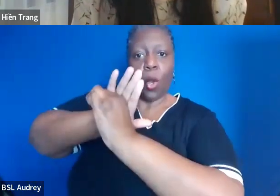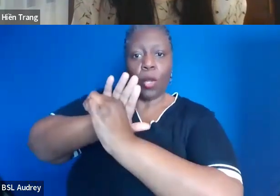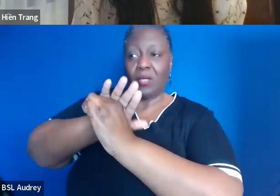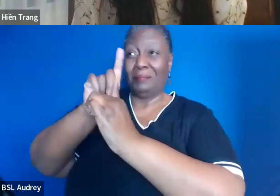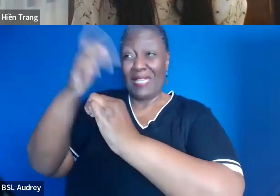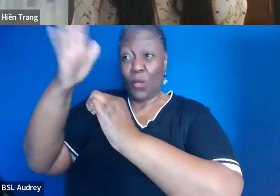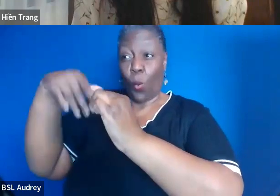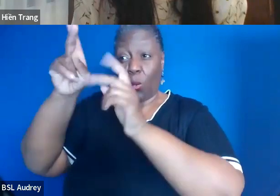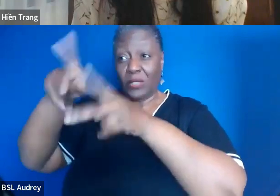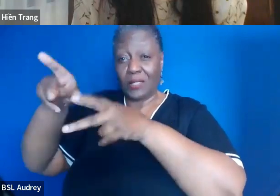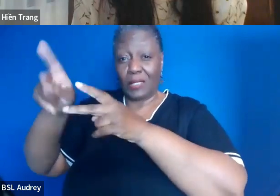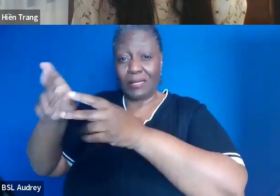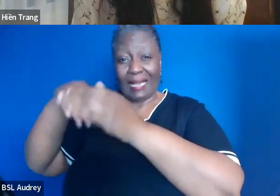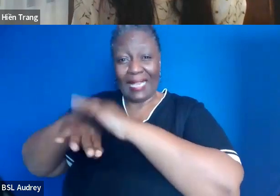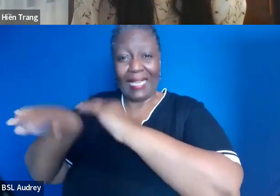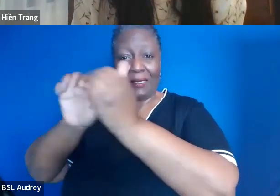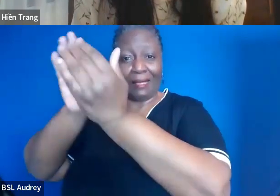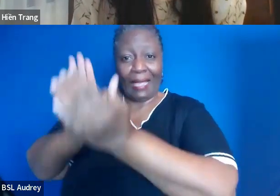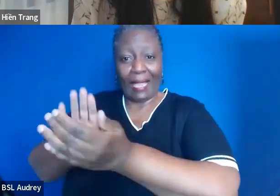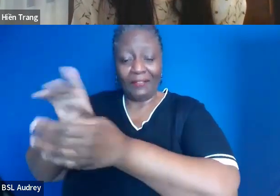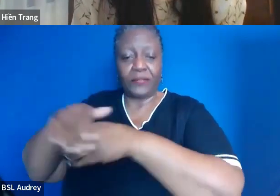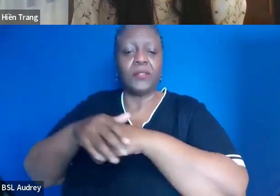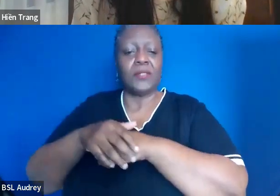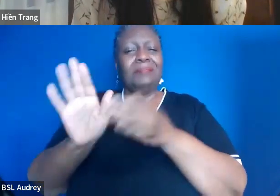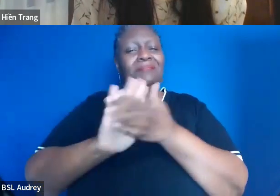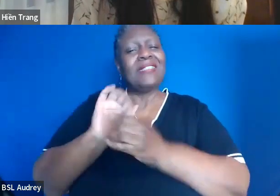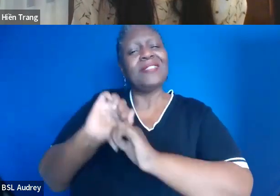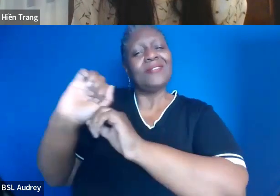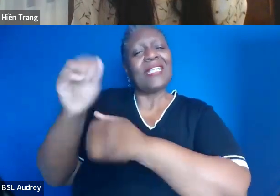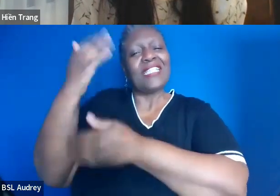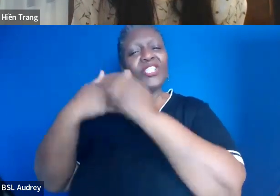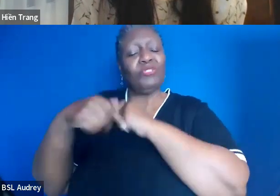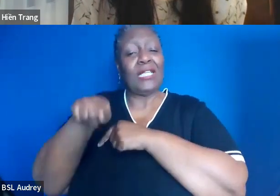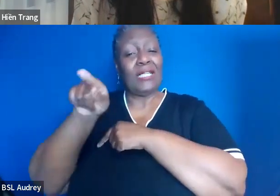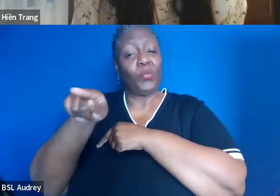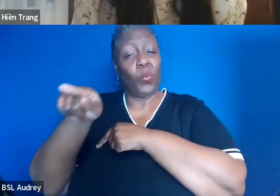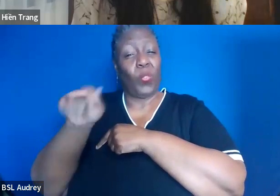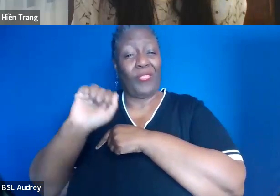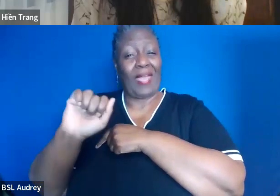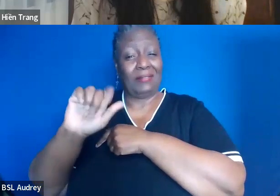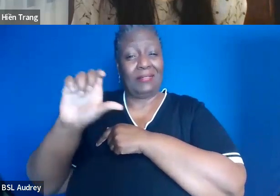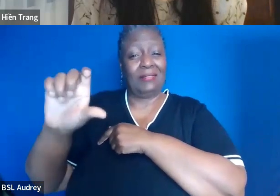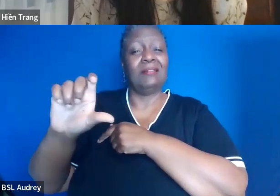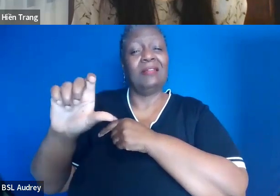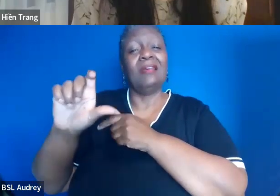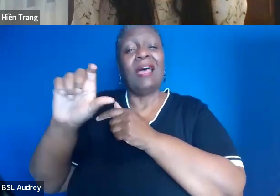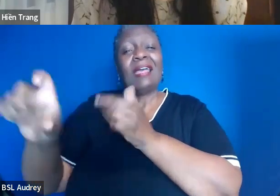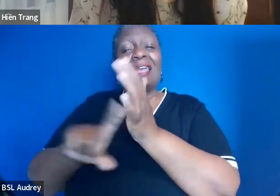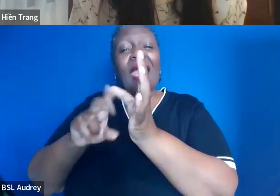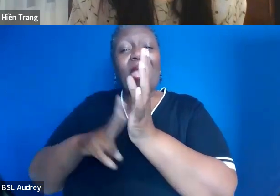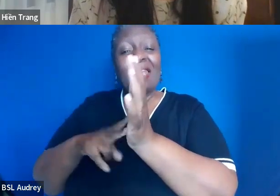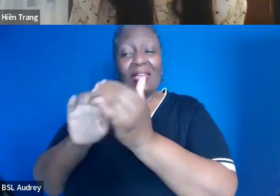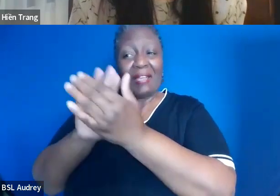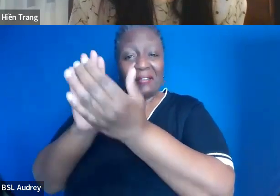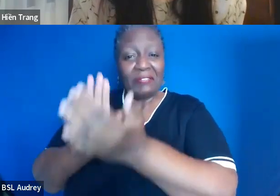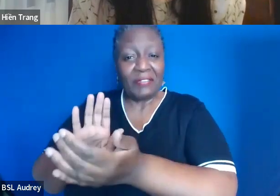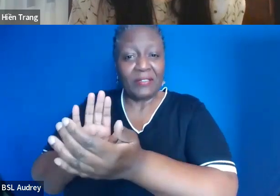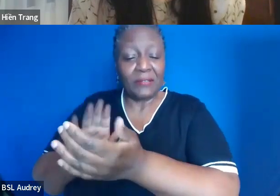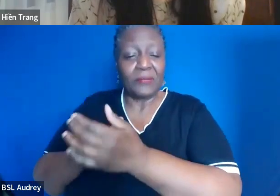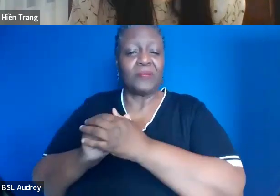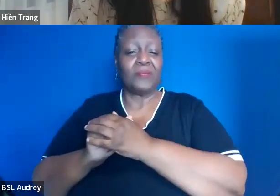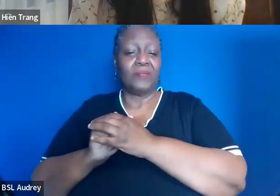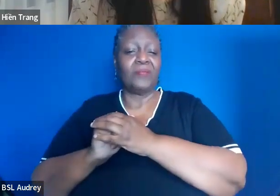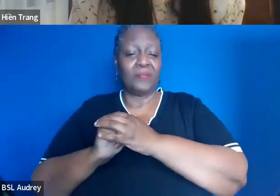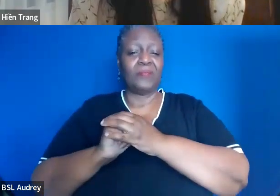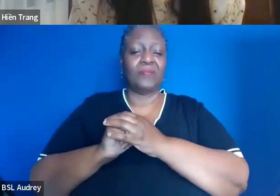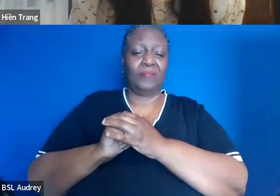in there um so there's that history to the cave and um there's that history indicate